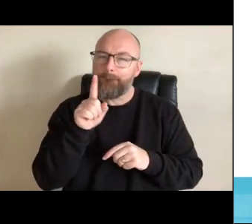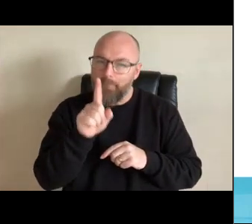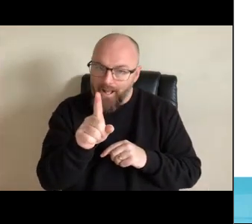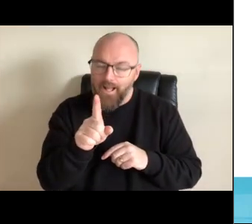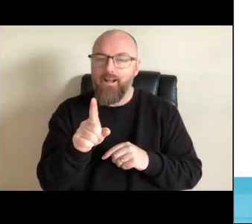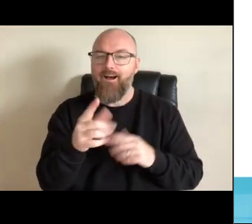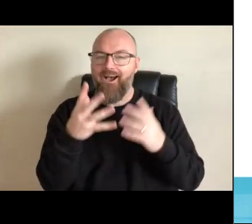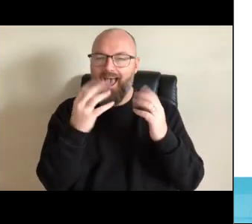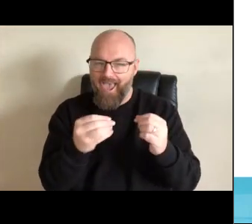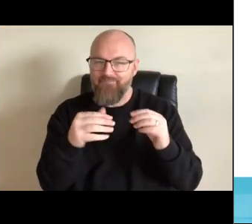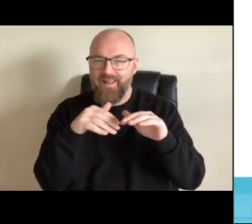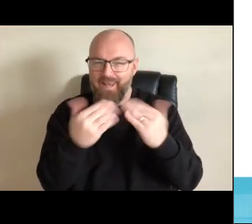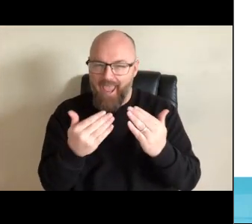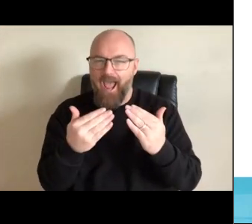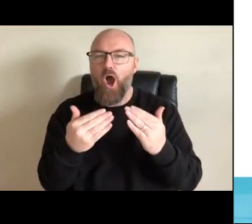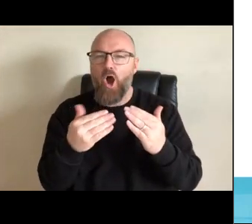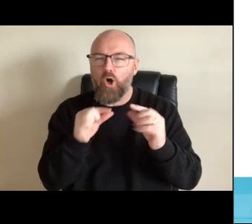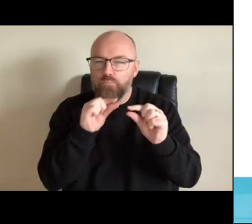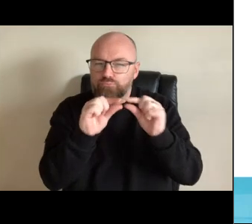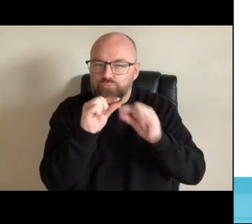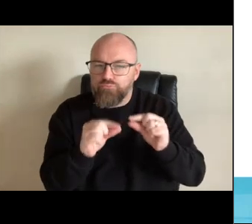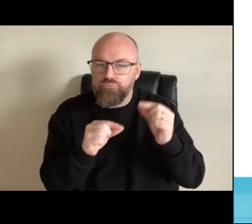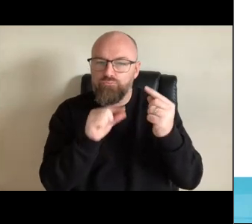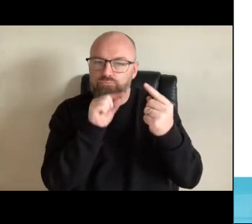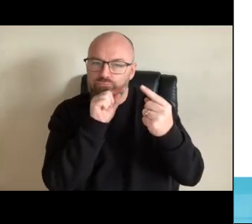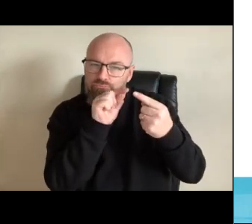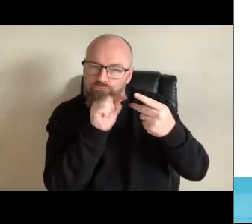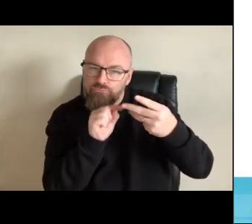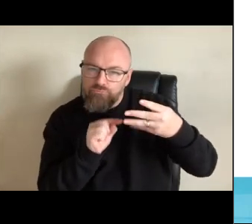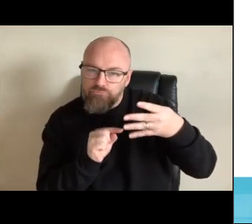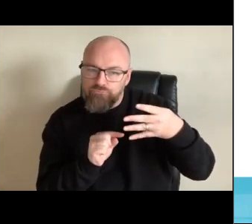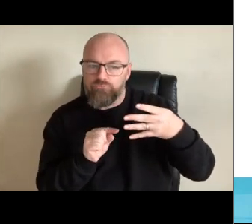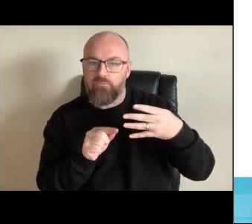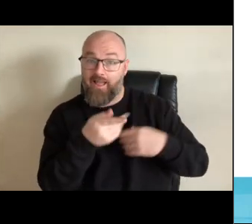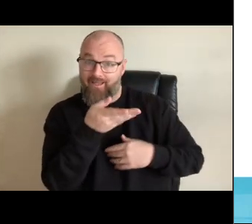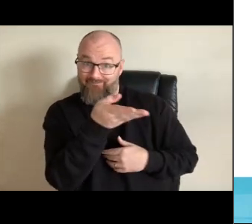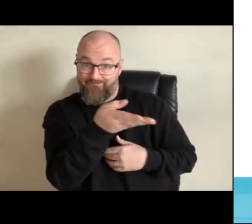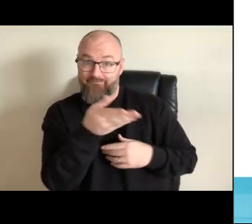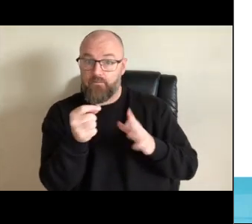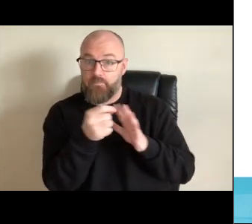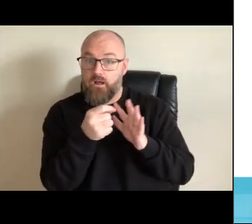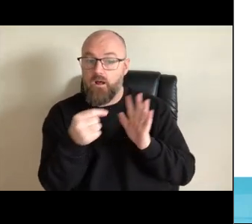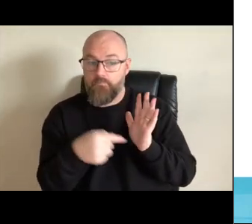these sorts of harmful proceedings and as you can see on the slide there there's three types